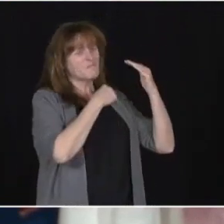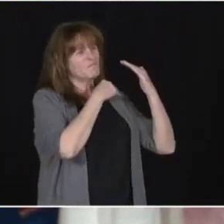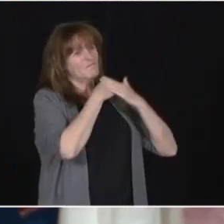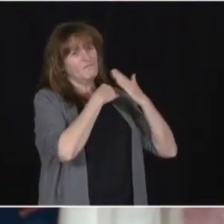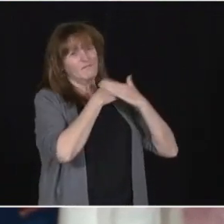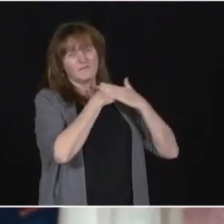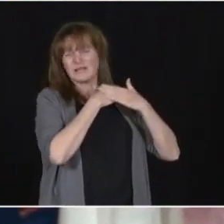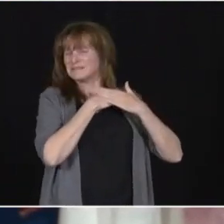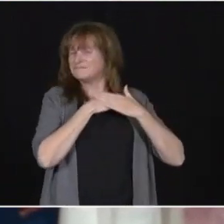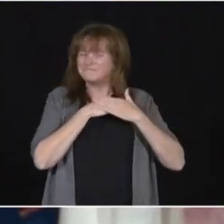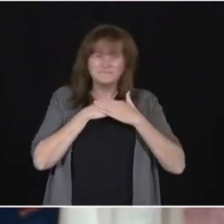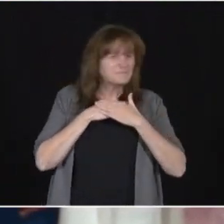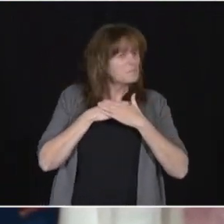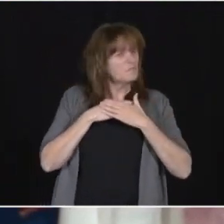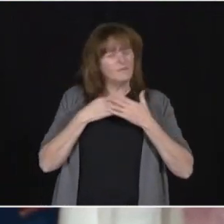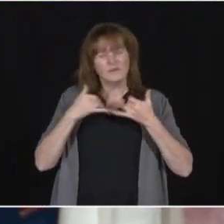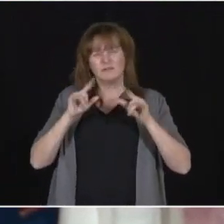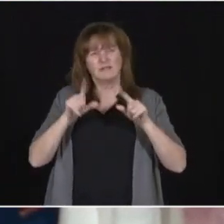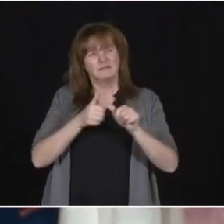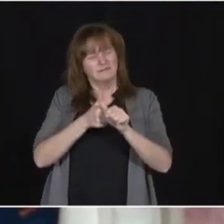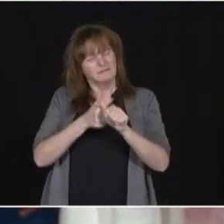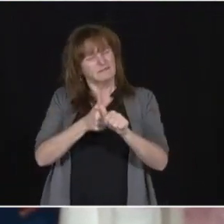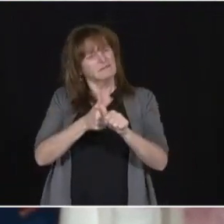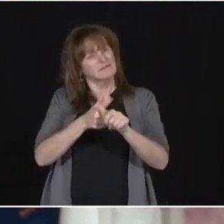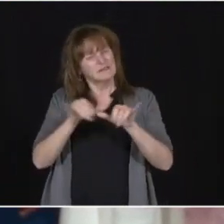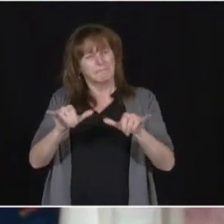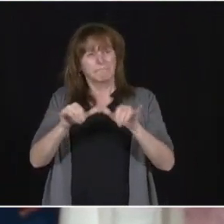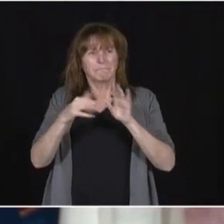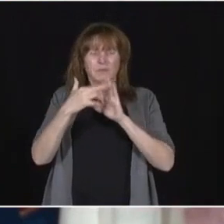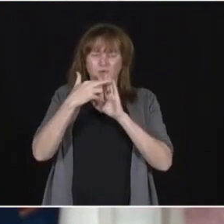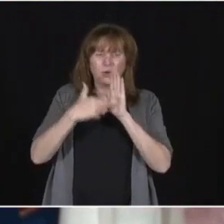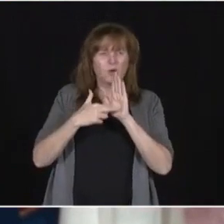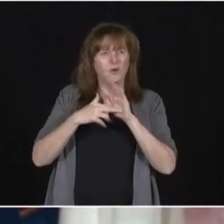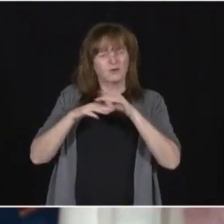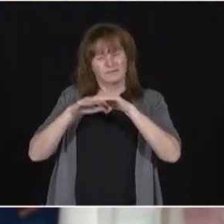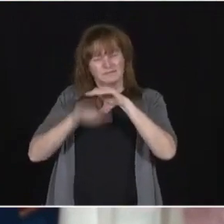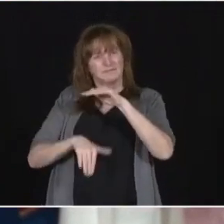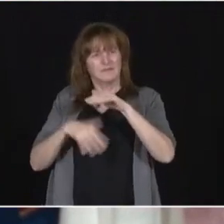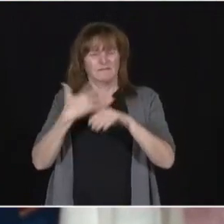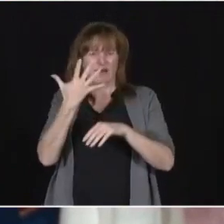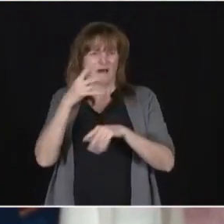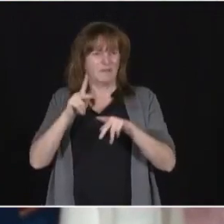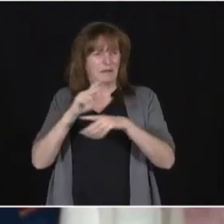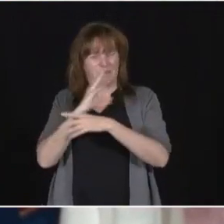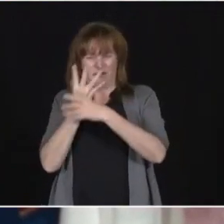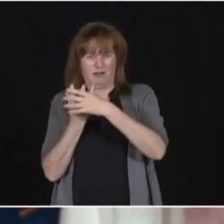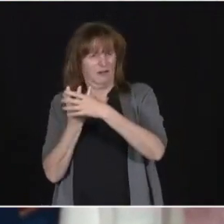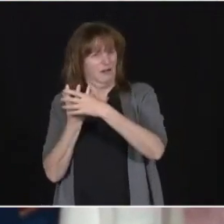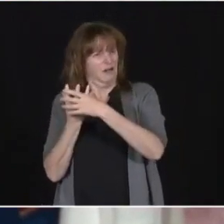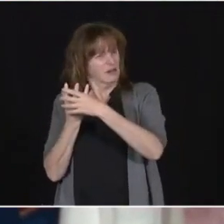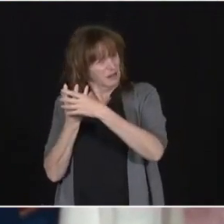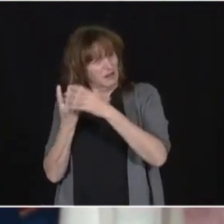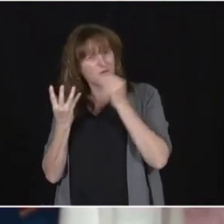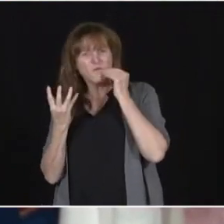from outside your household right now. We need to keep using common sense,